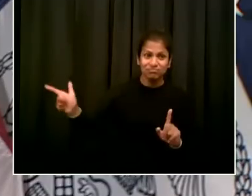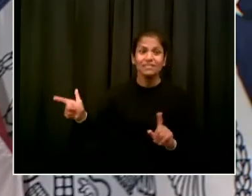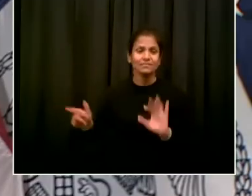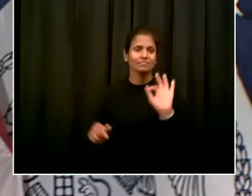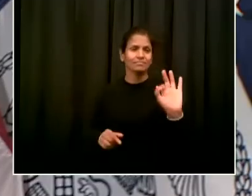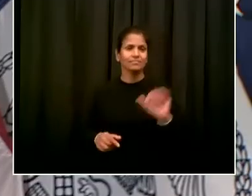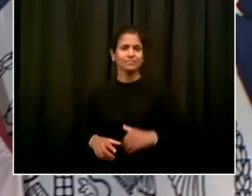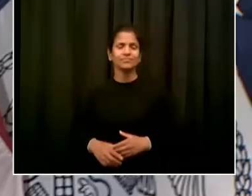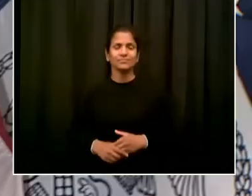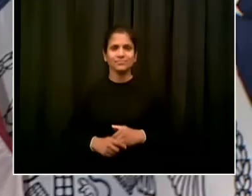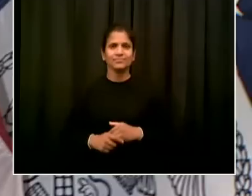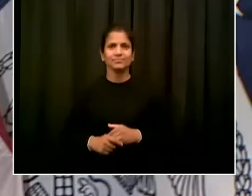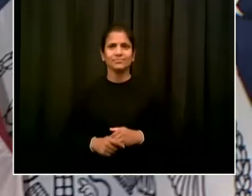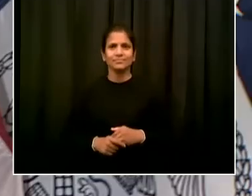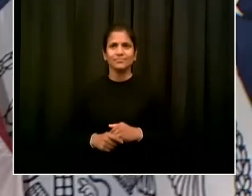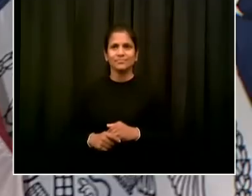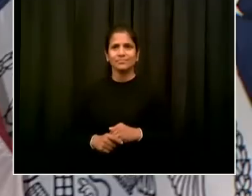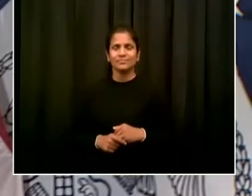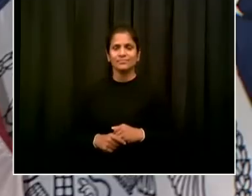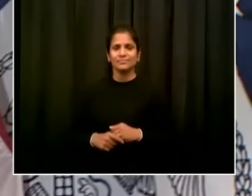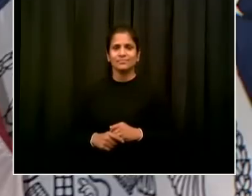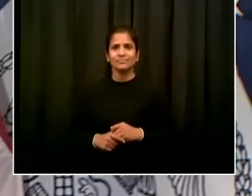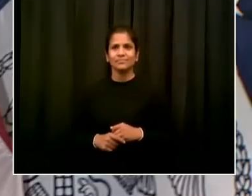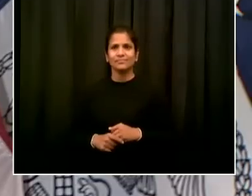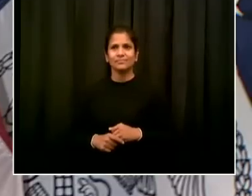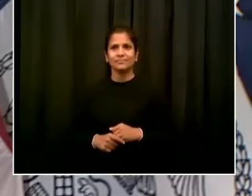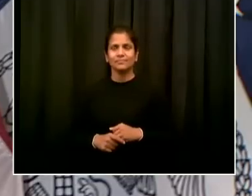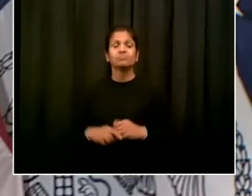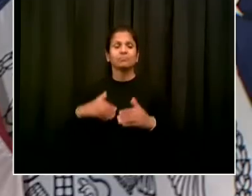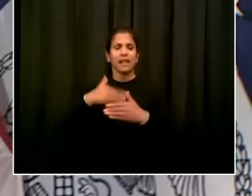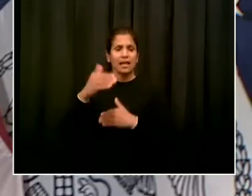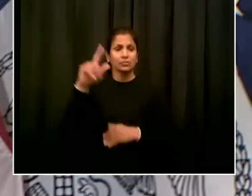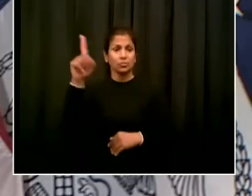THANK YOU TO ALL OF OUR FRIENDS AT SCHOOL SAFETY FOR HELPING OUT